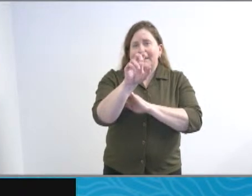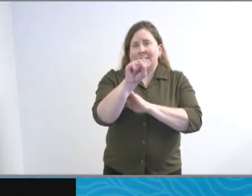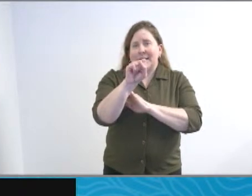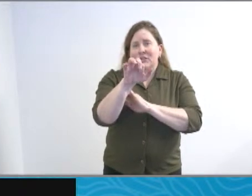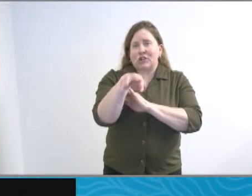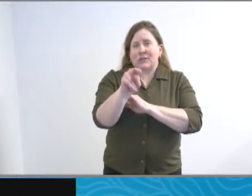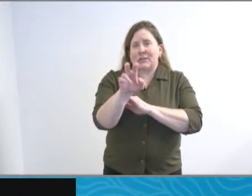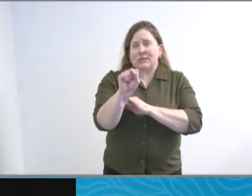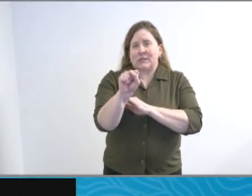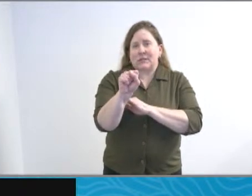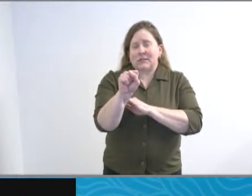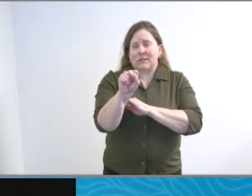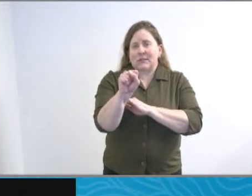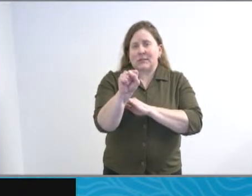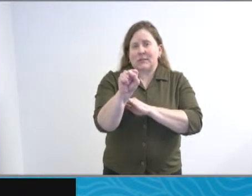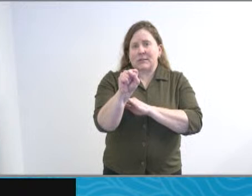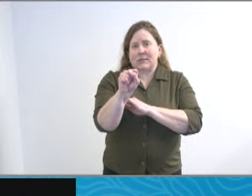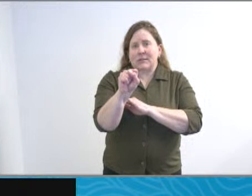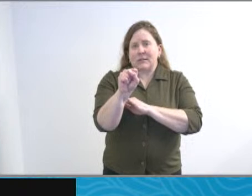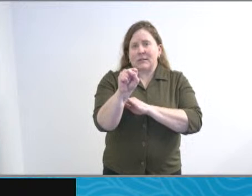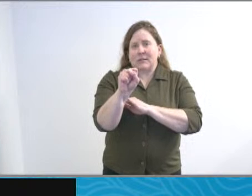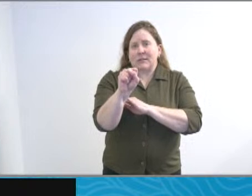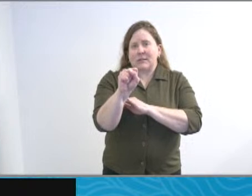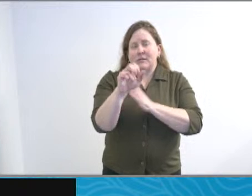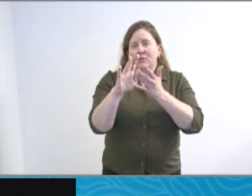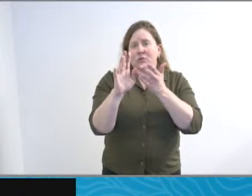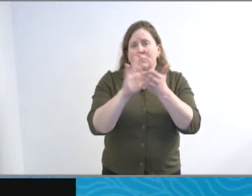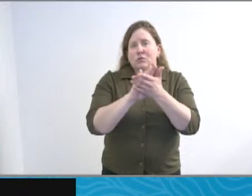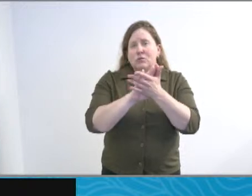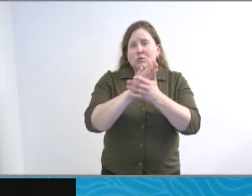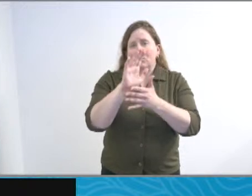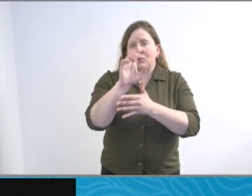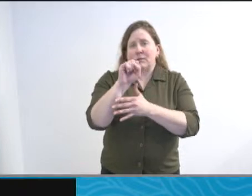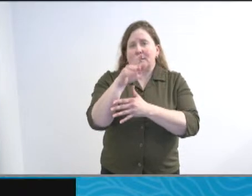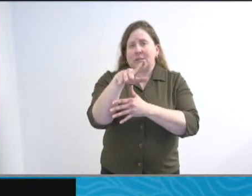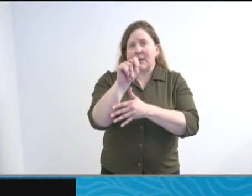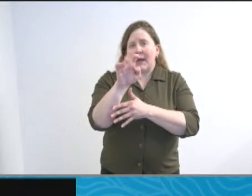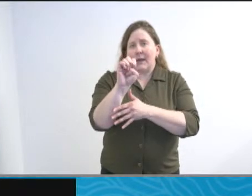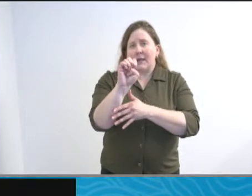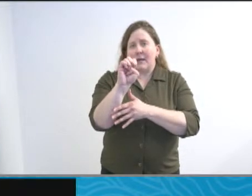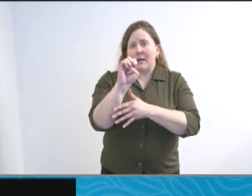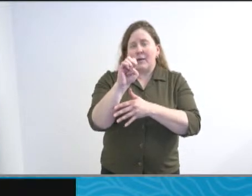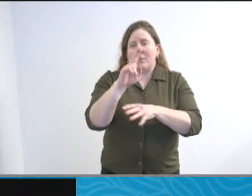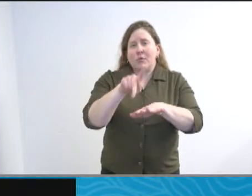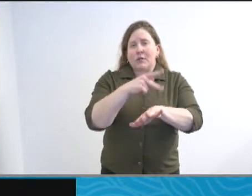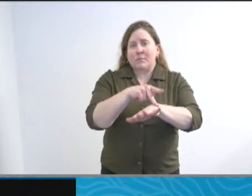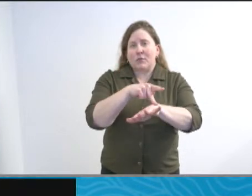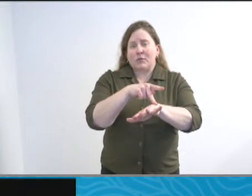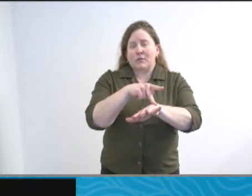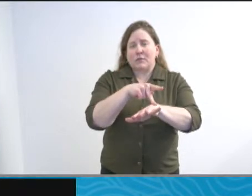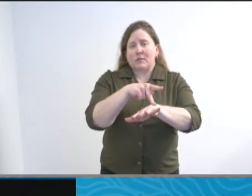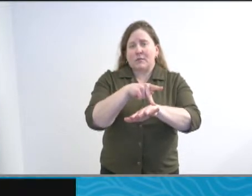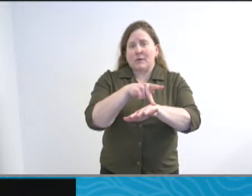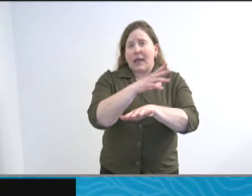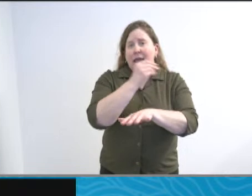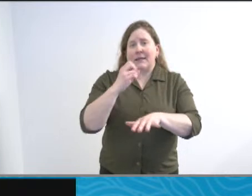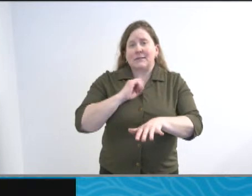And then again, so thankful that our school site principals and our district staff showed up